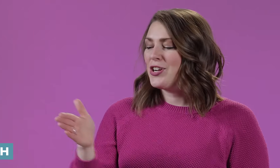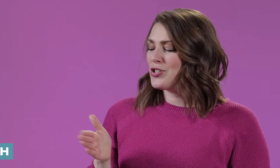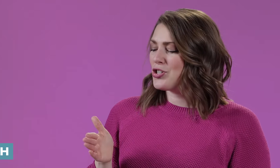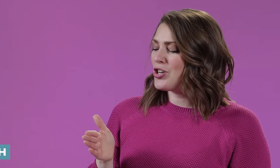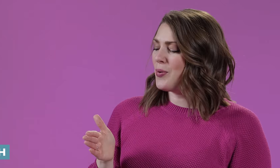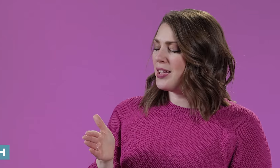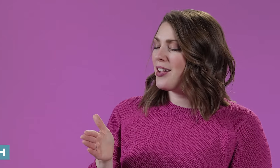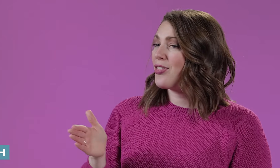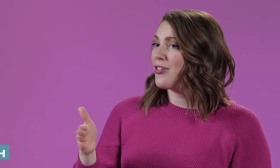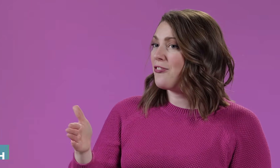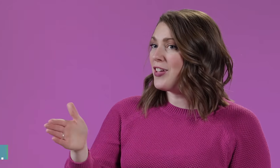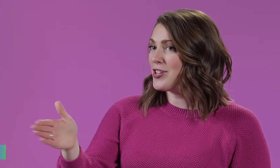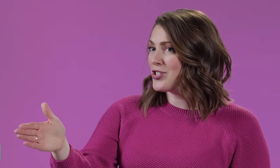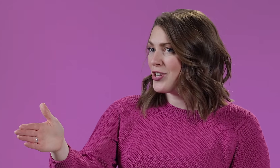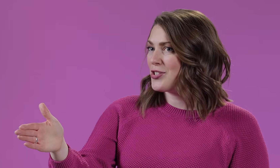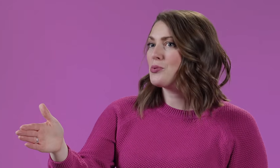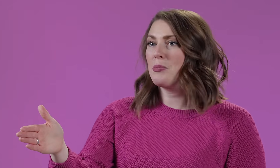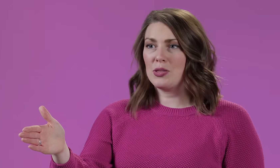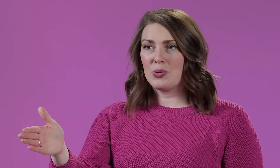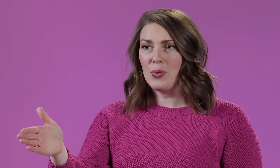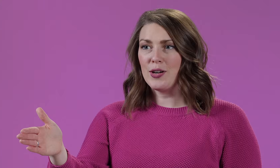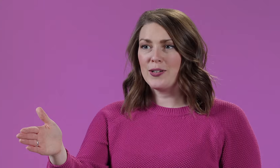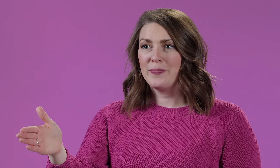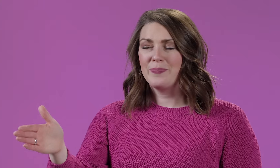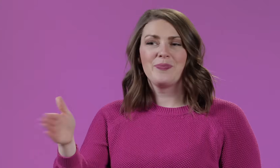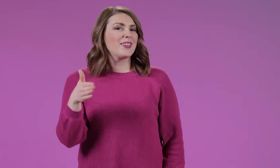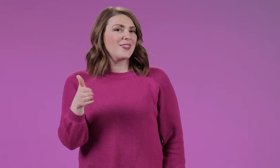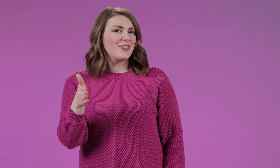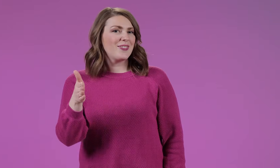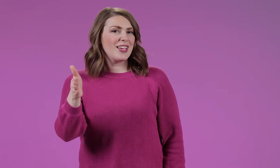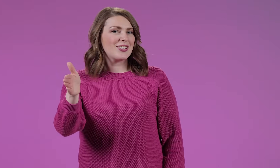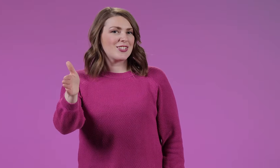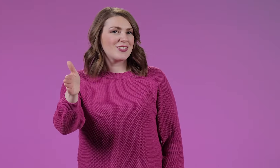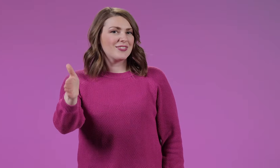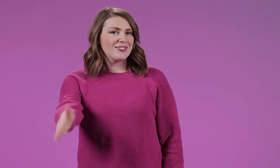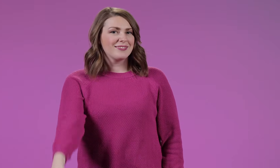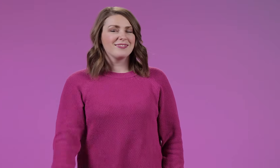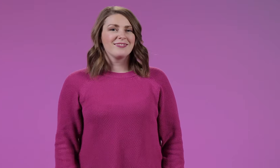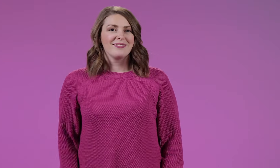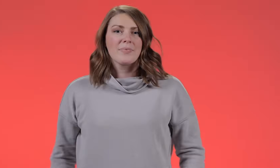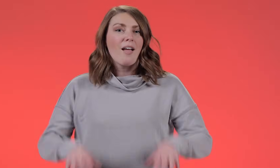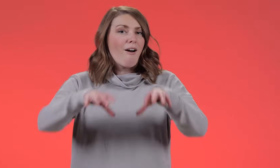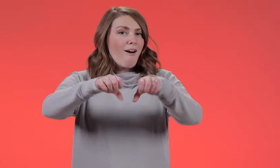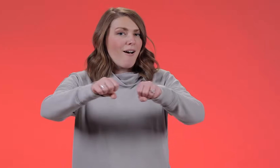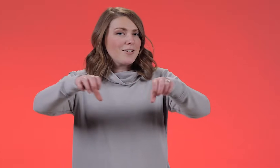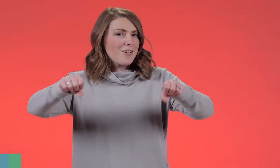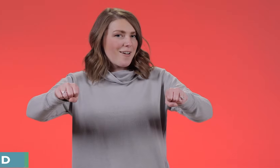You're just showing the fish swimming through the water. FISH HOT DOG